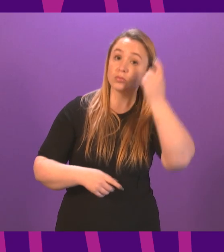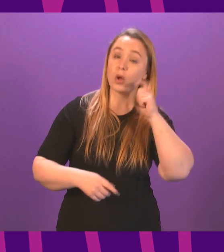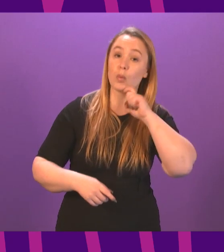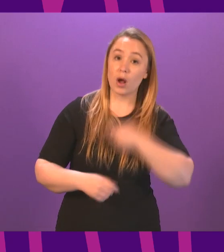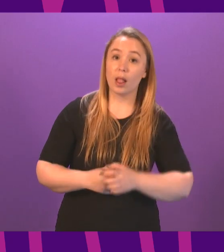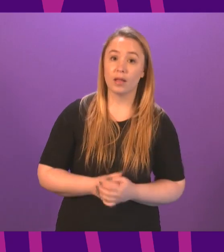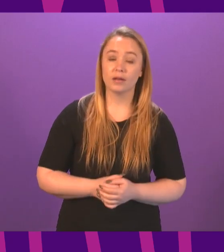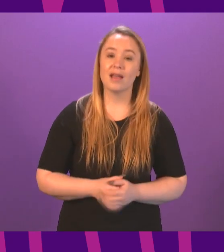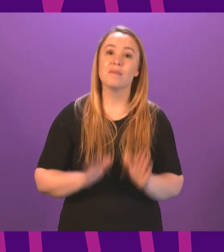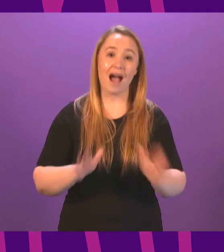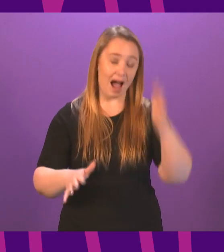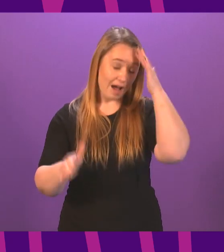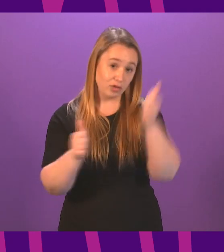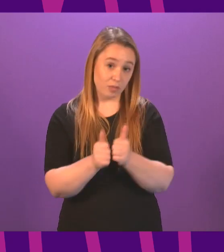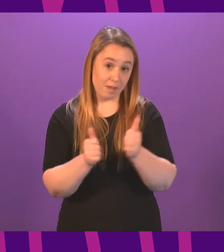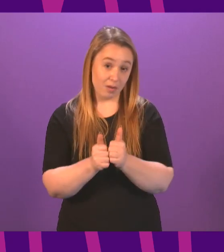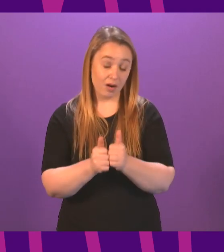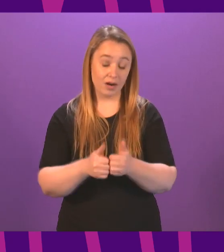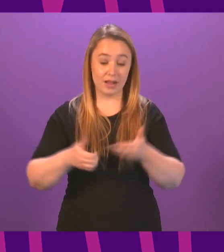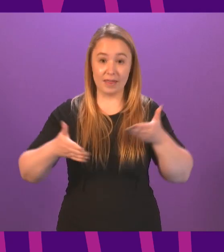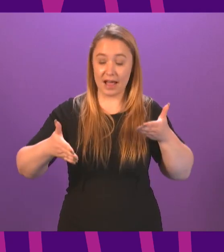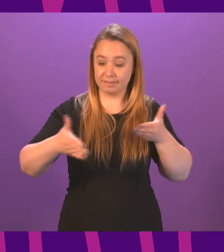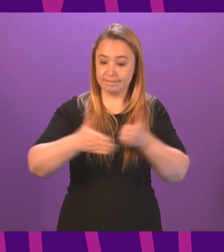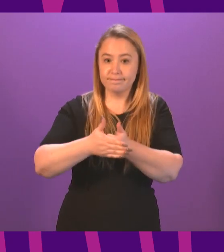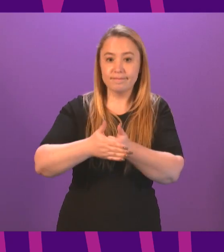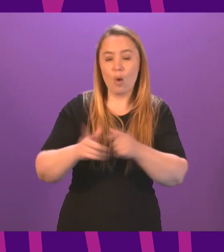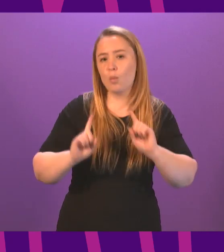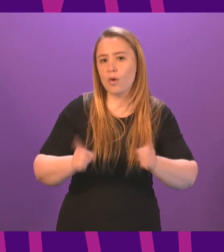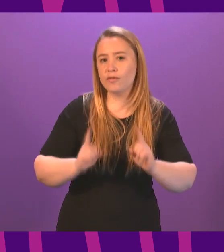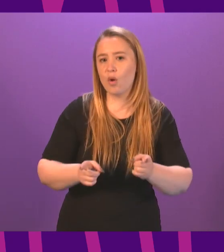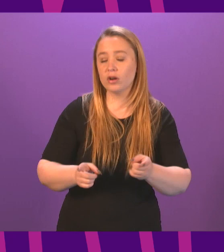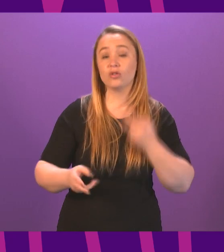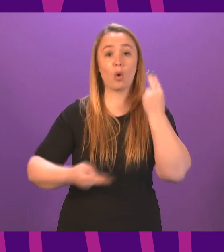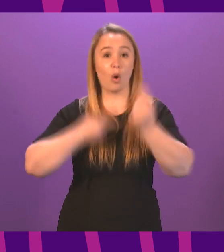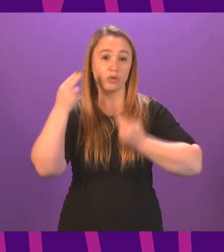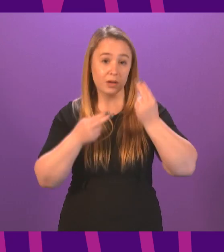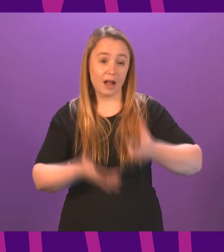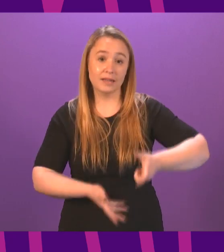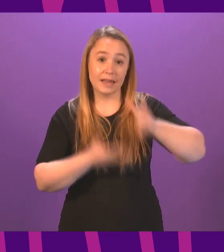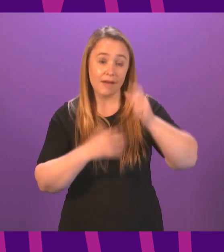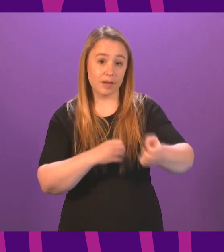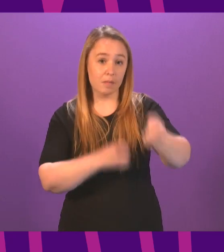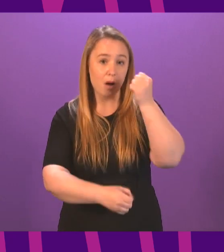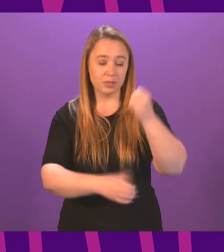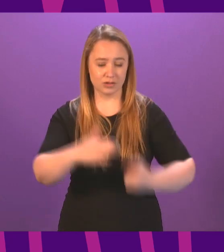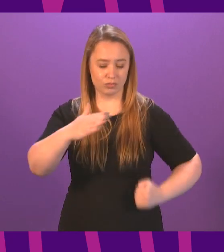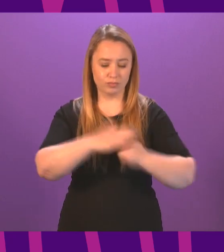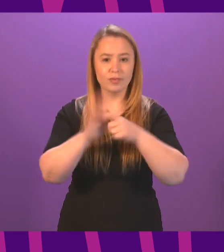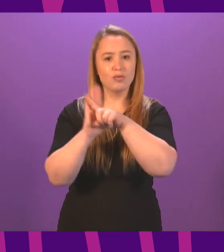of the restrictions. In hospitality, as with some other restrictions, it is, bluntly, about